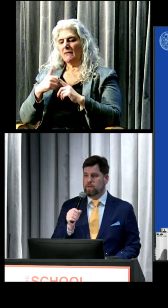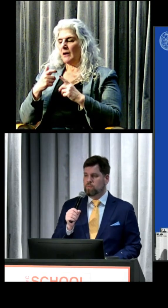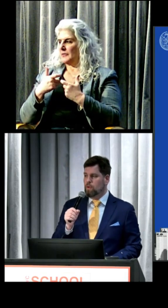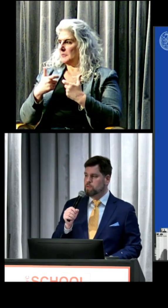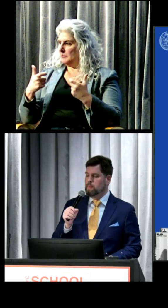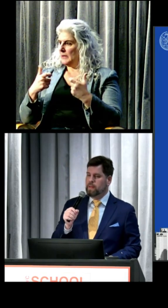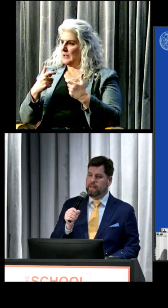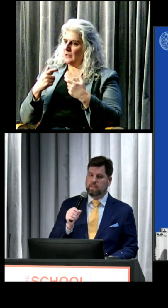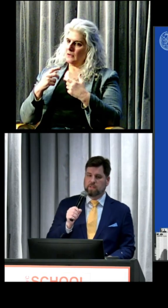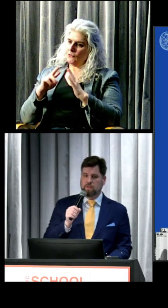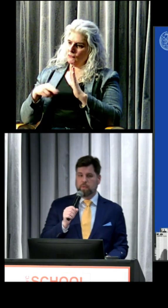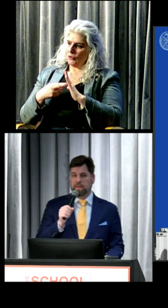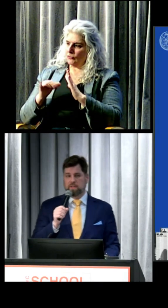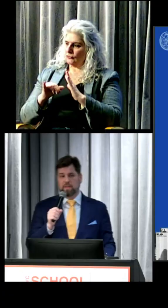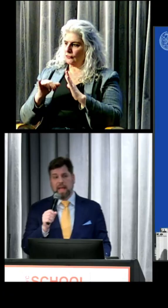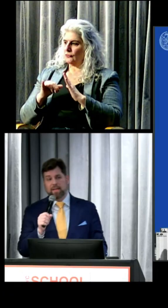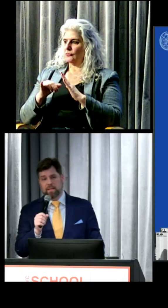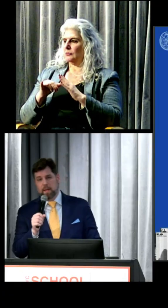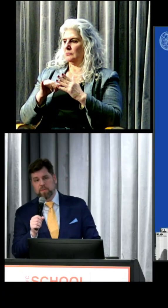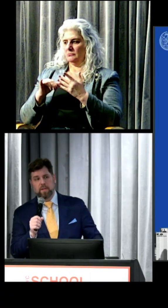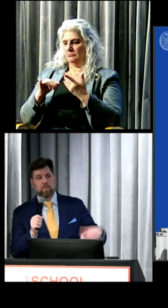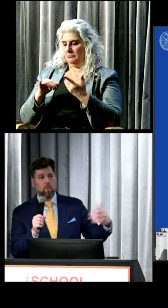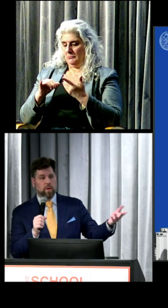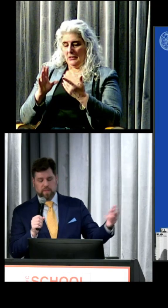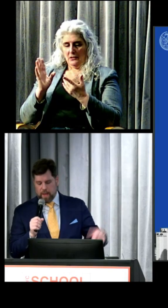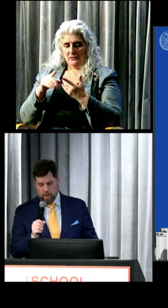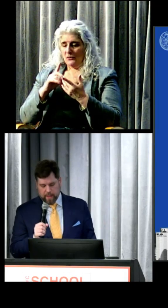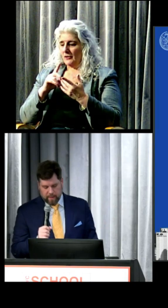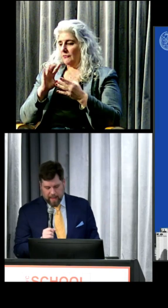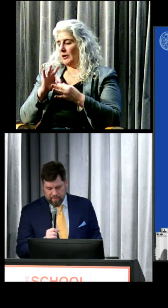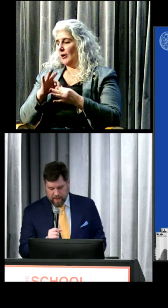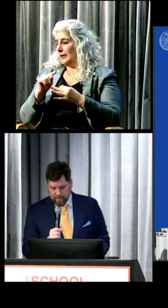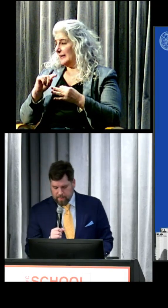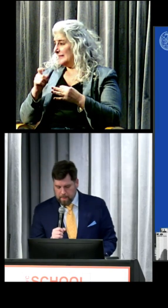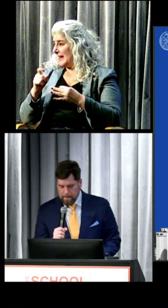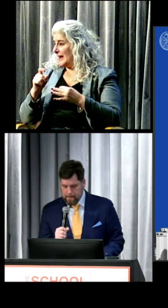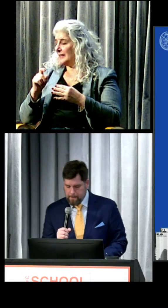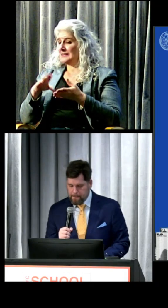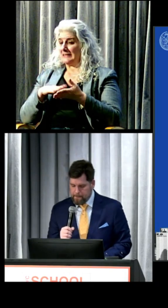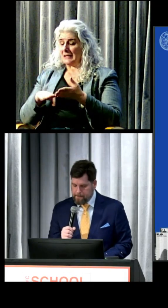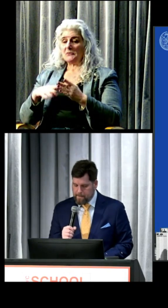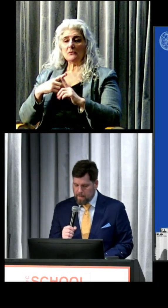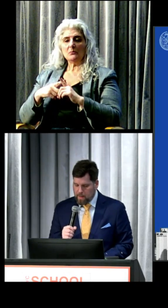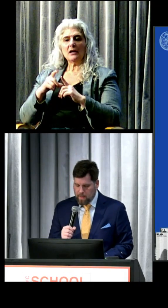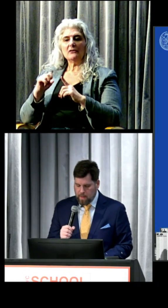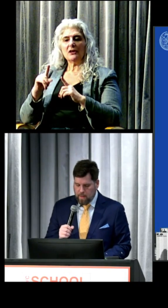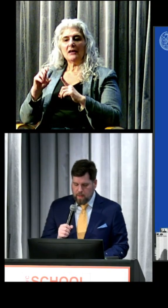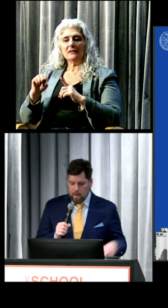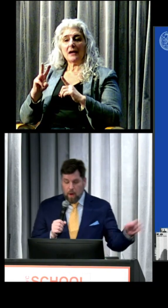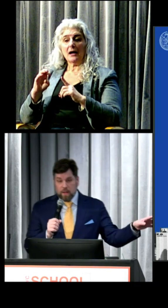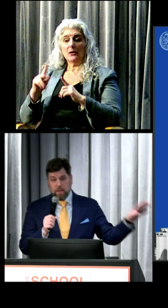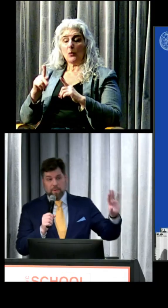a program that tells us more about the, how the buildings we make, or the decisions we make